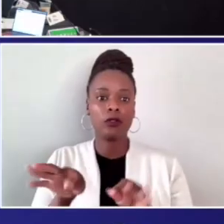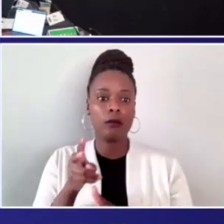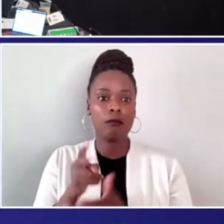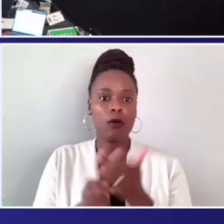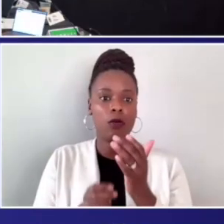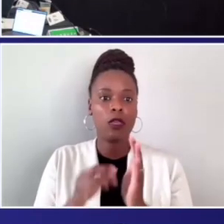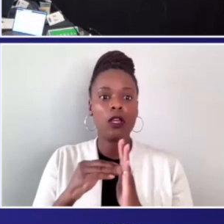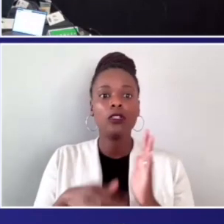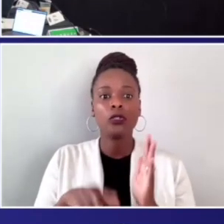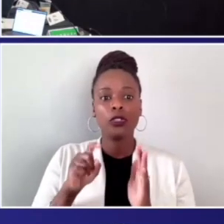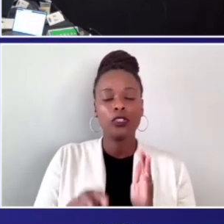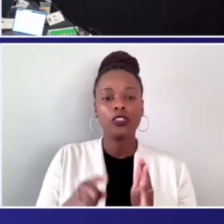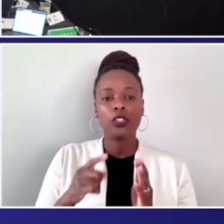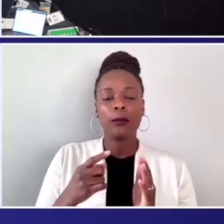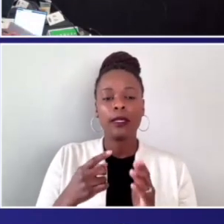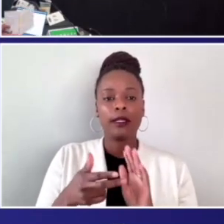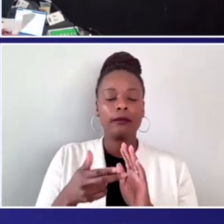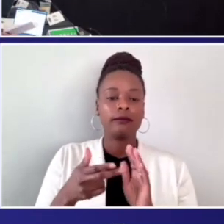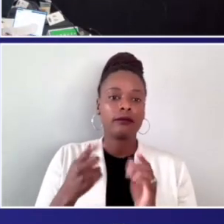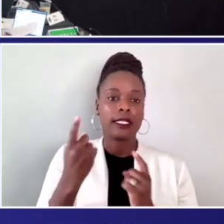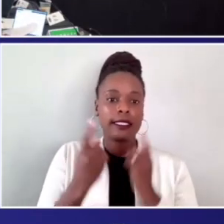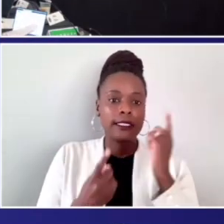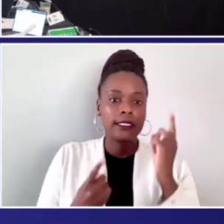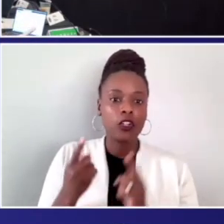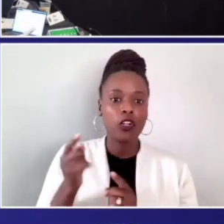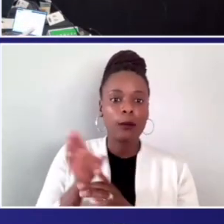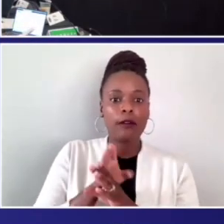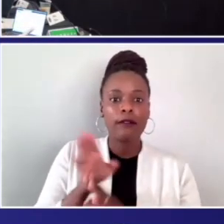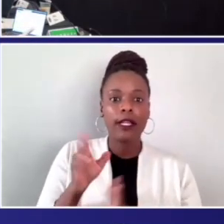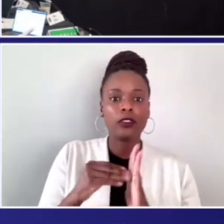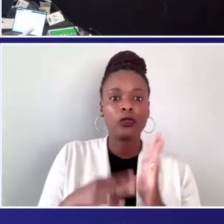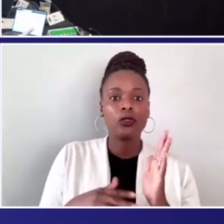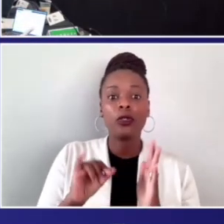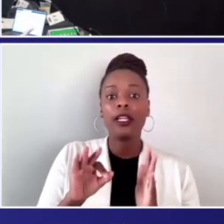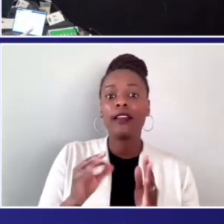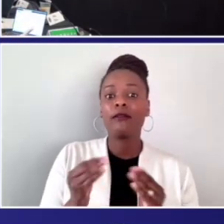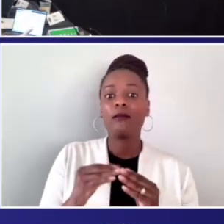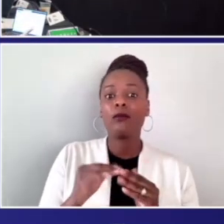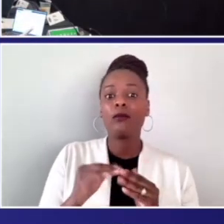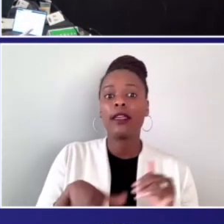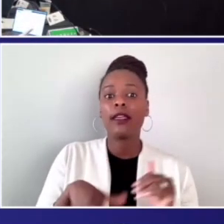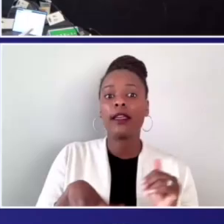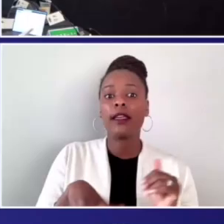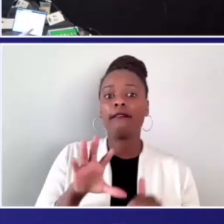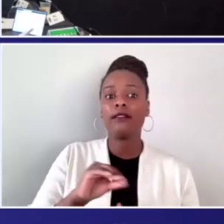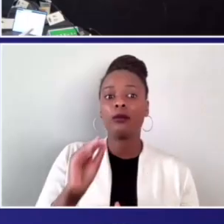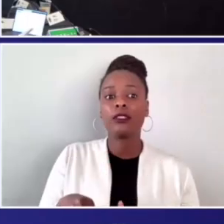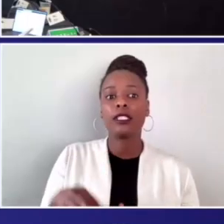professional student if more than 50% of the credit hours in that program count toward the professional degree,